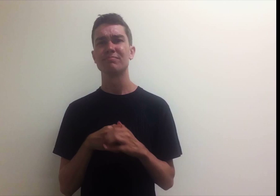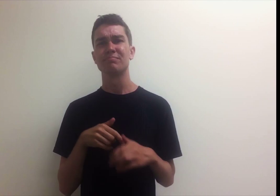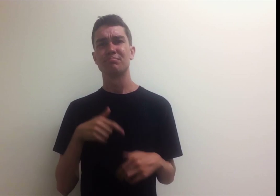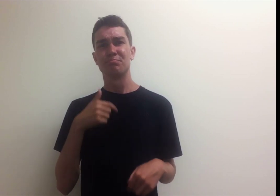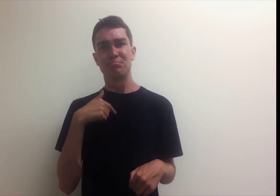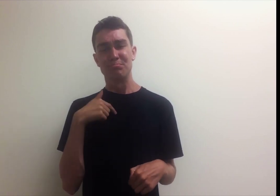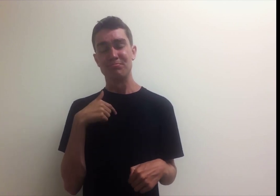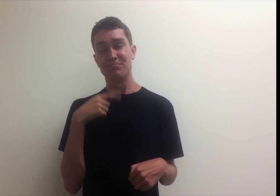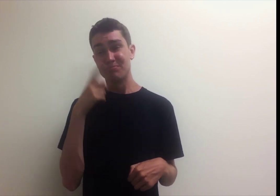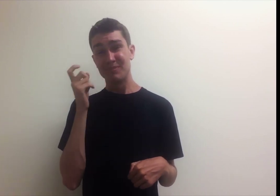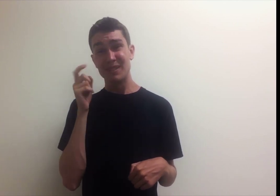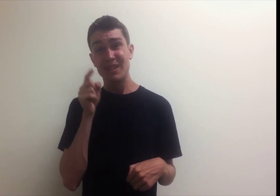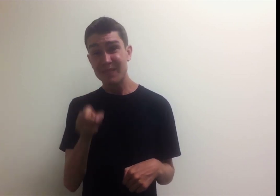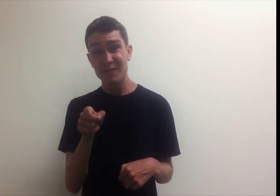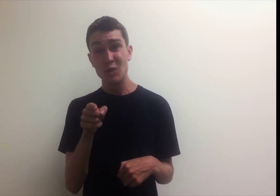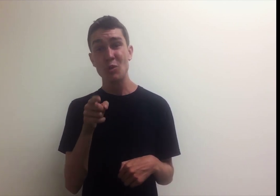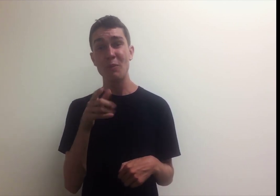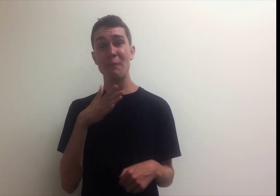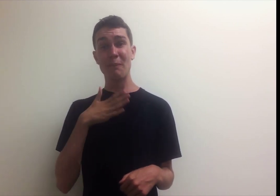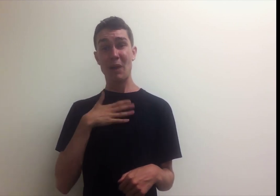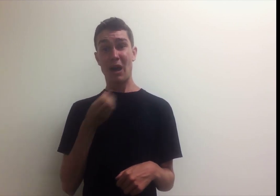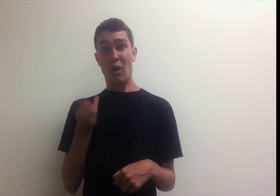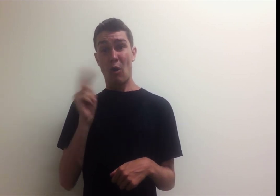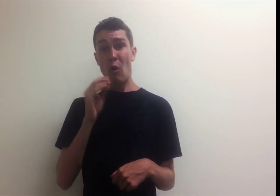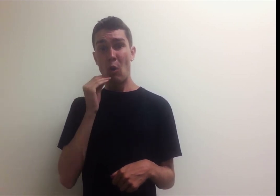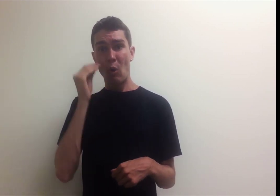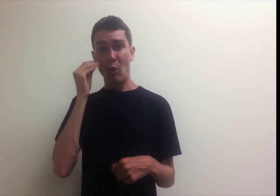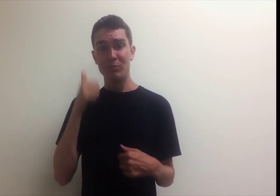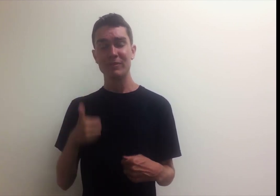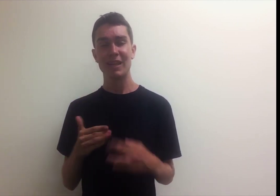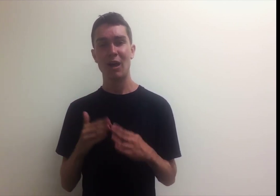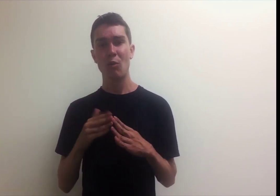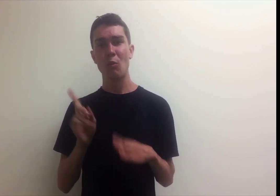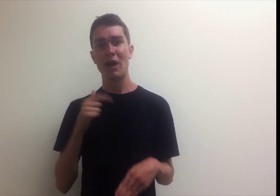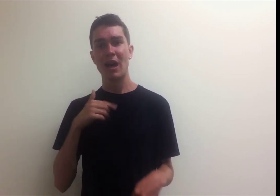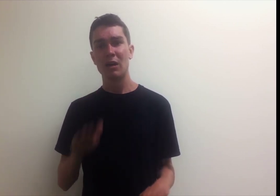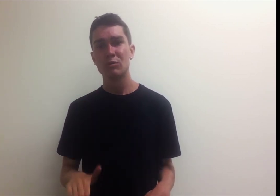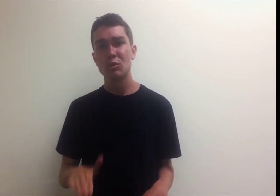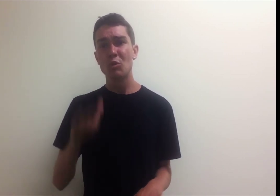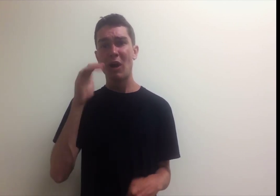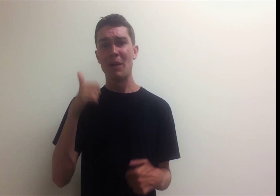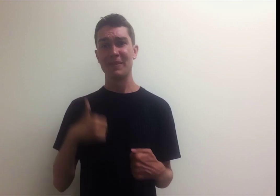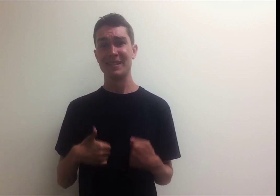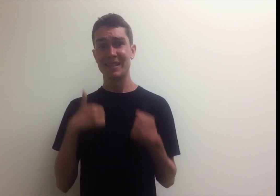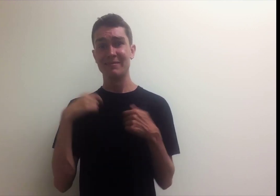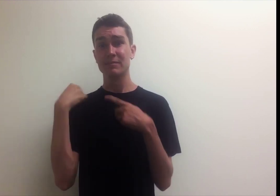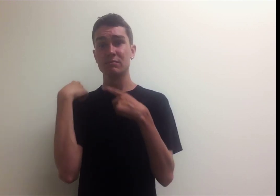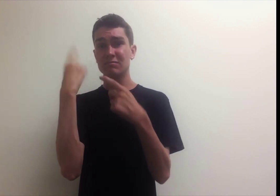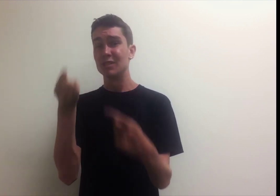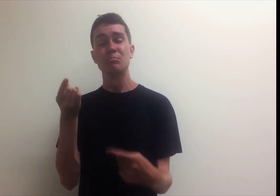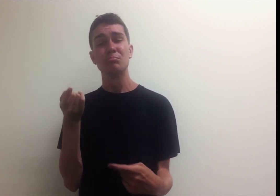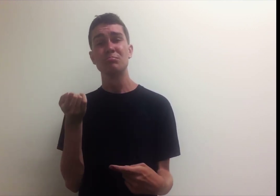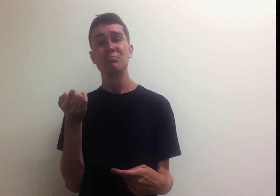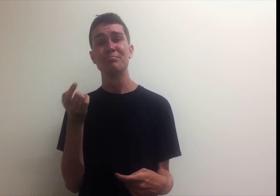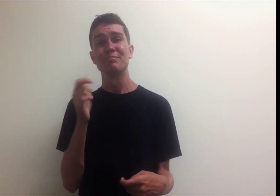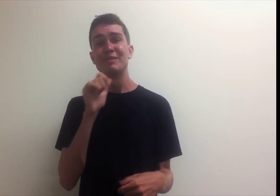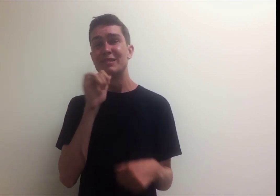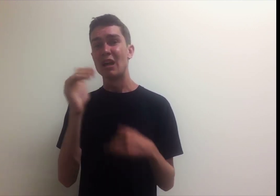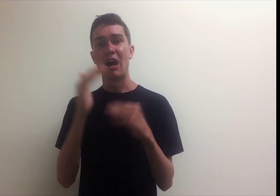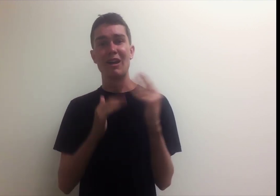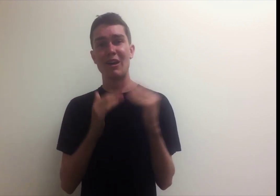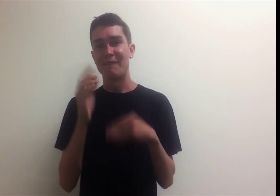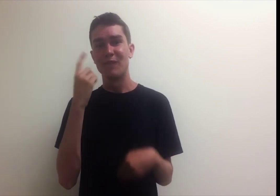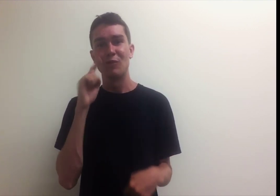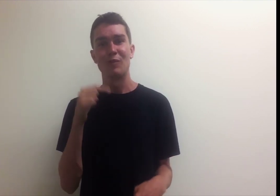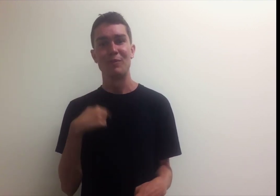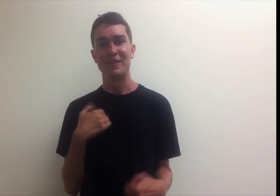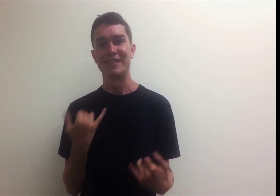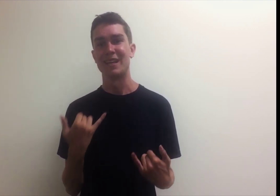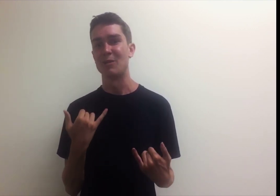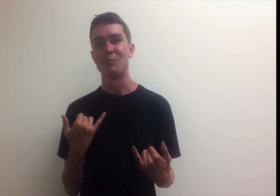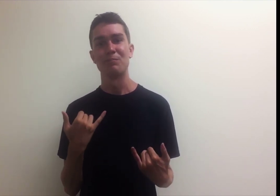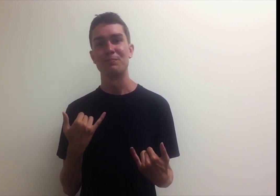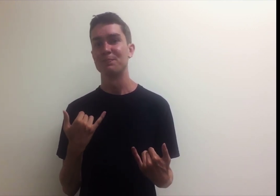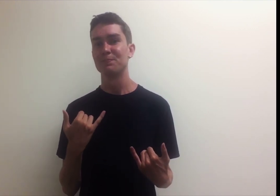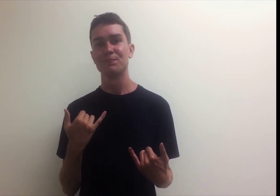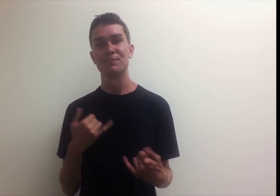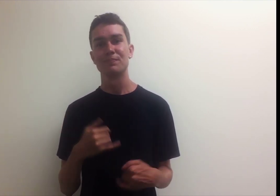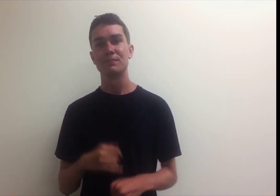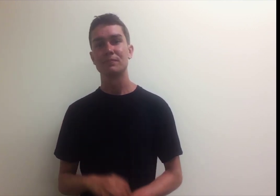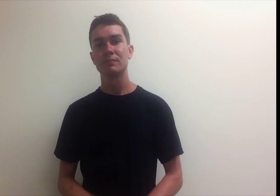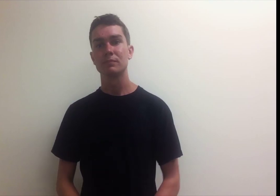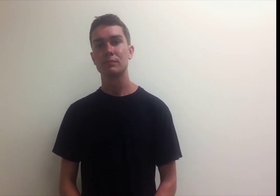You made my own hometown an uncomfortable place to be.